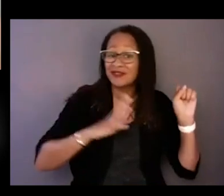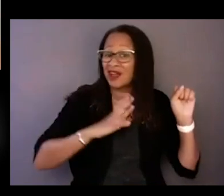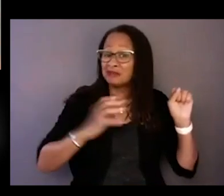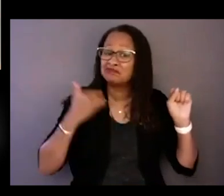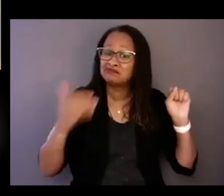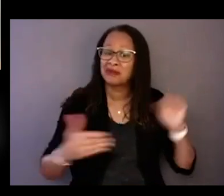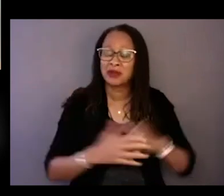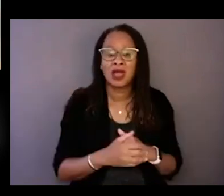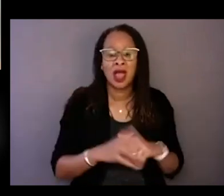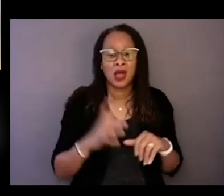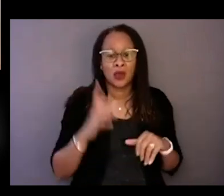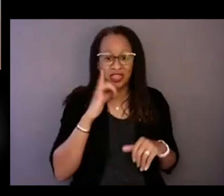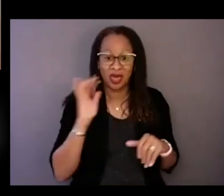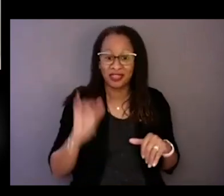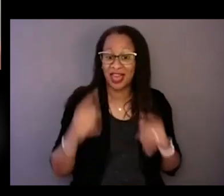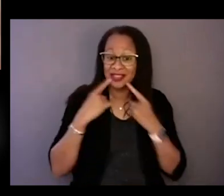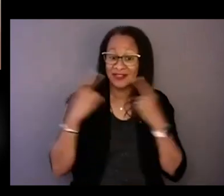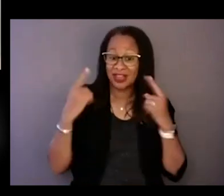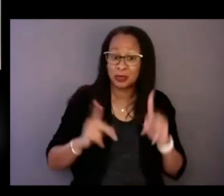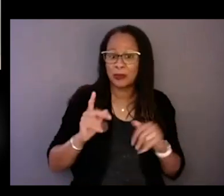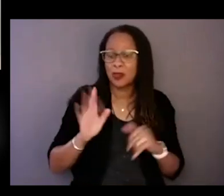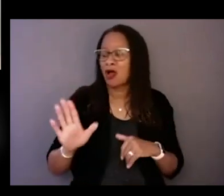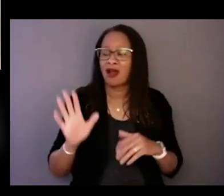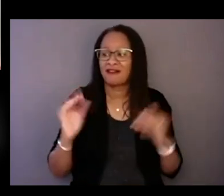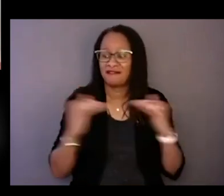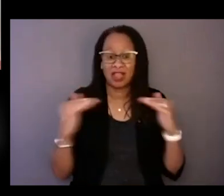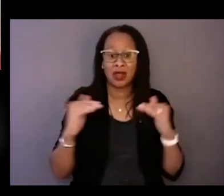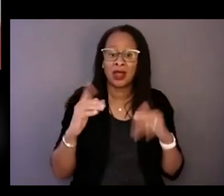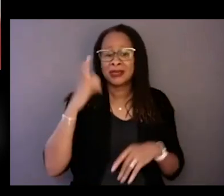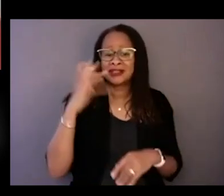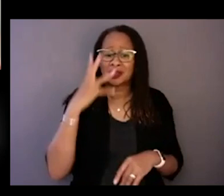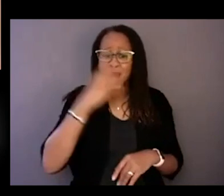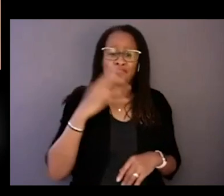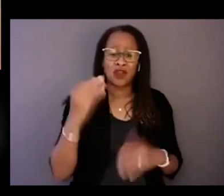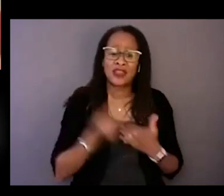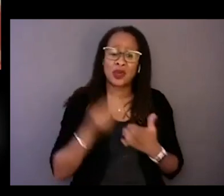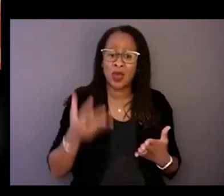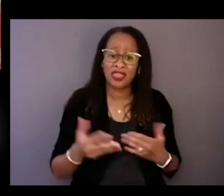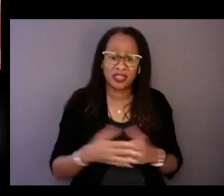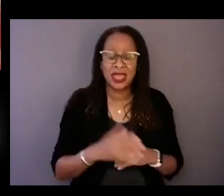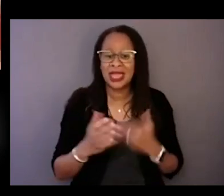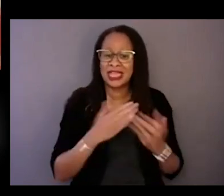celebrities were fair game because they're beautiful and they're wealthy. So even if they're experiencing a hard time